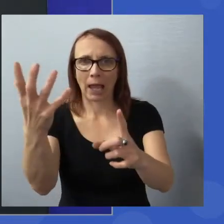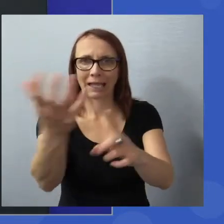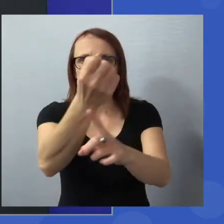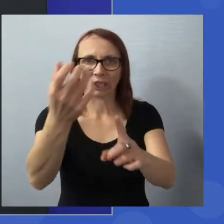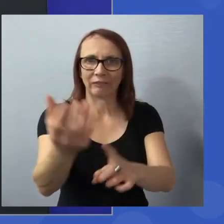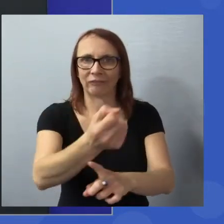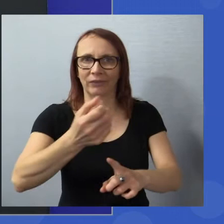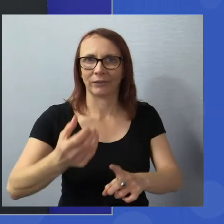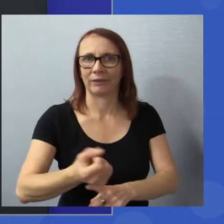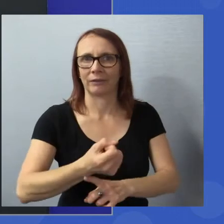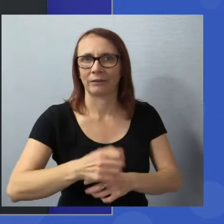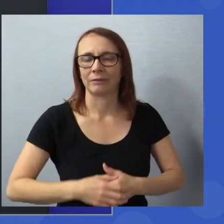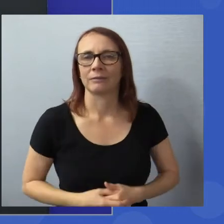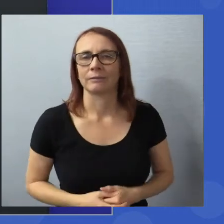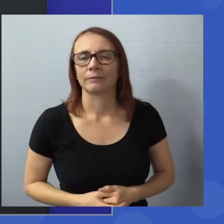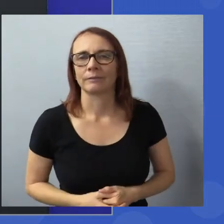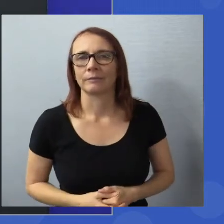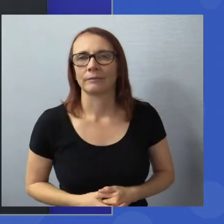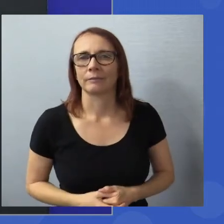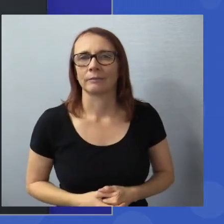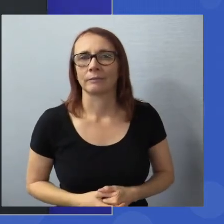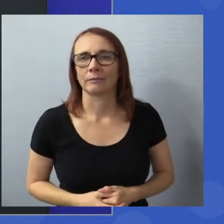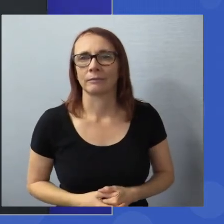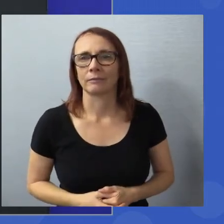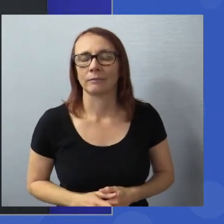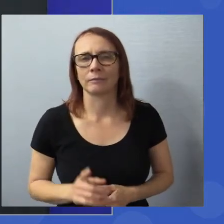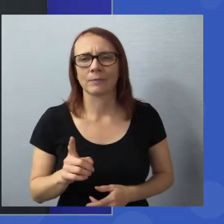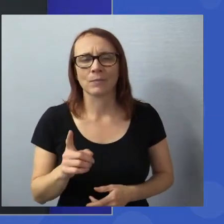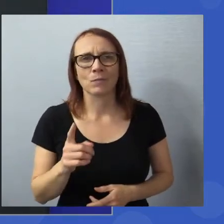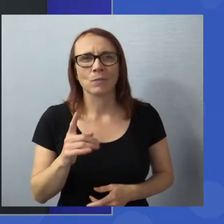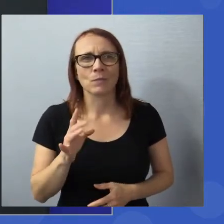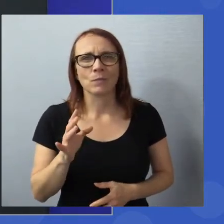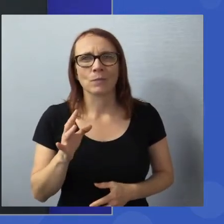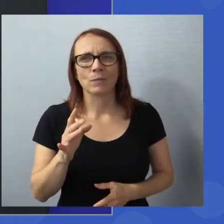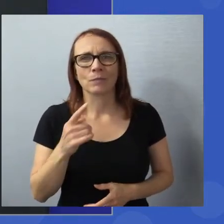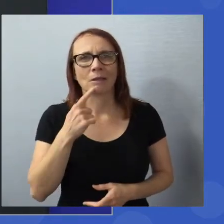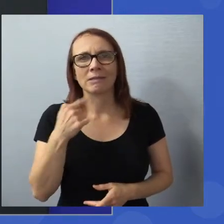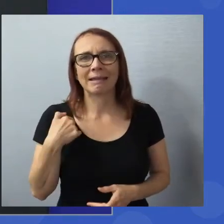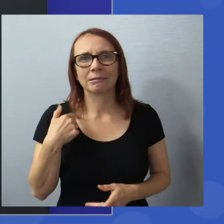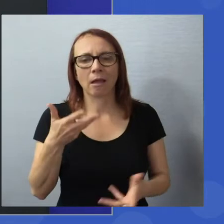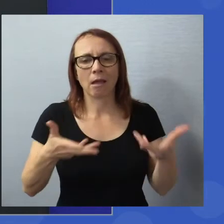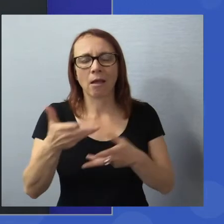been talking about this morning but it was really striking during particularly I think during your discussions yesterday just before lunch yesterday